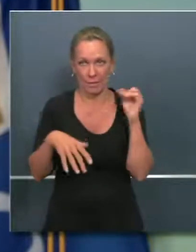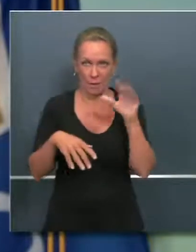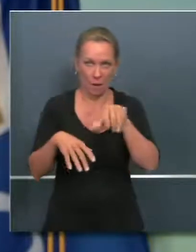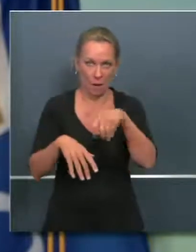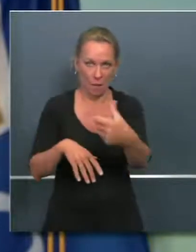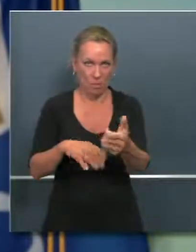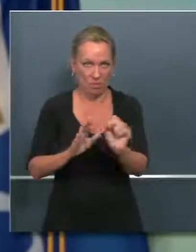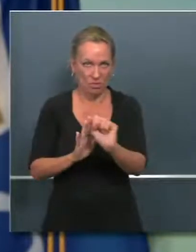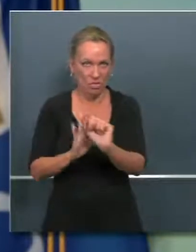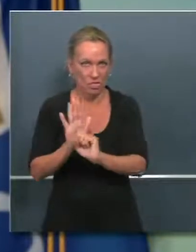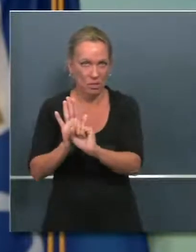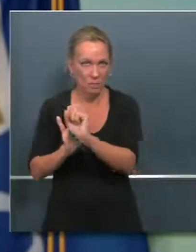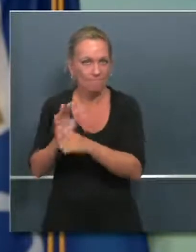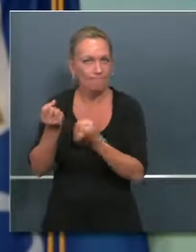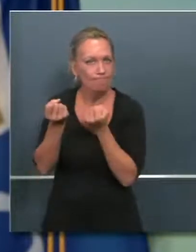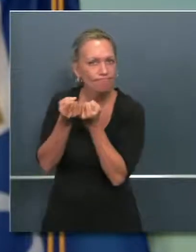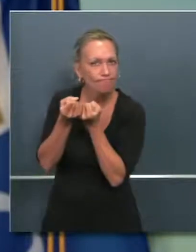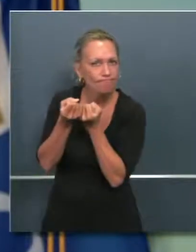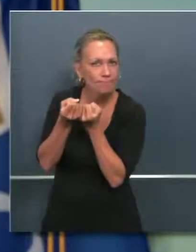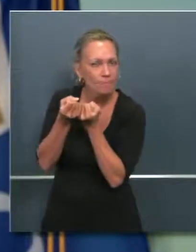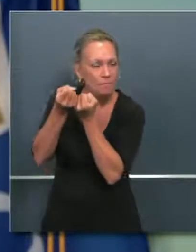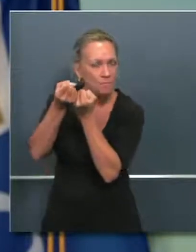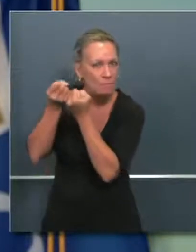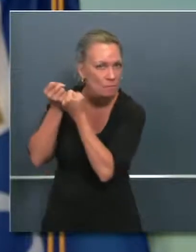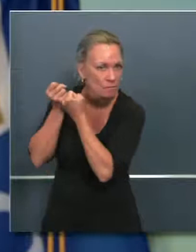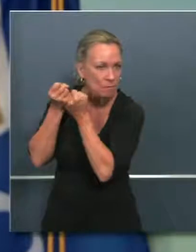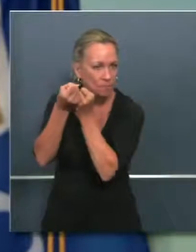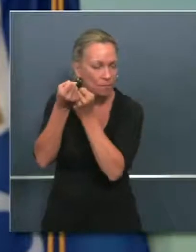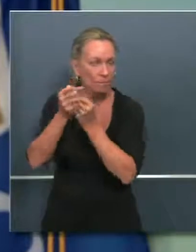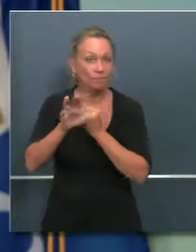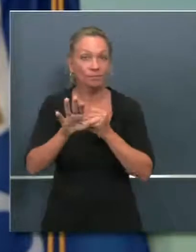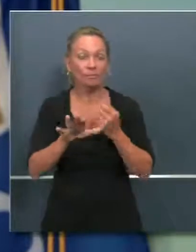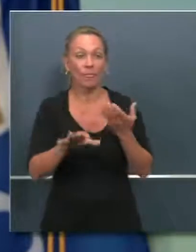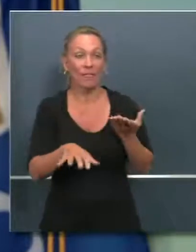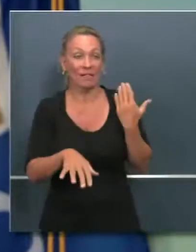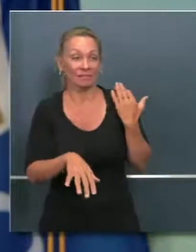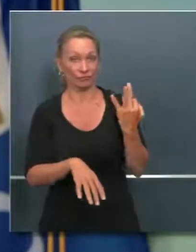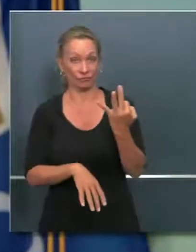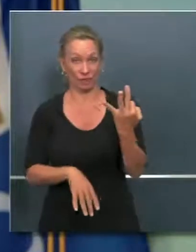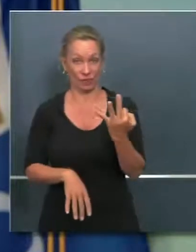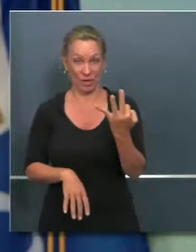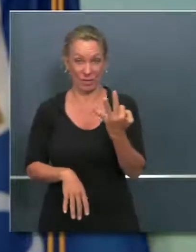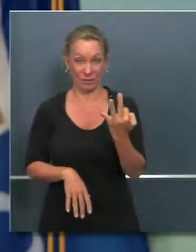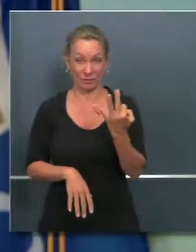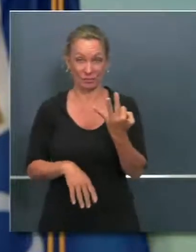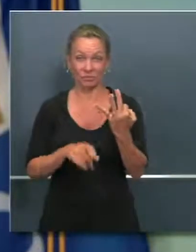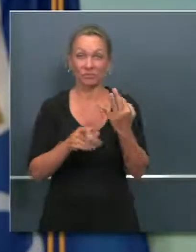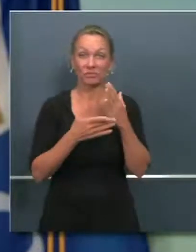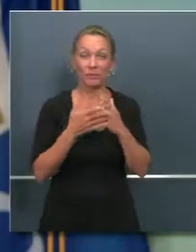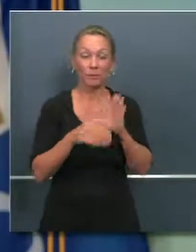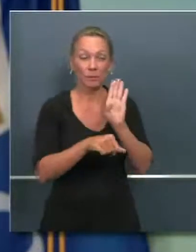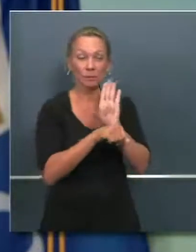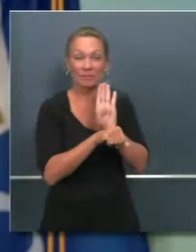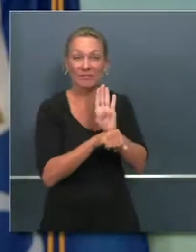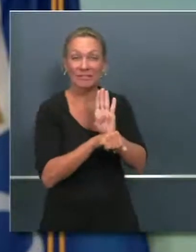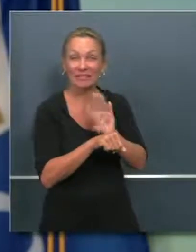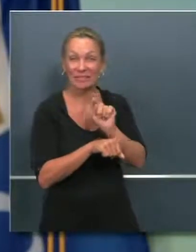coverings for workers and encouraging face covers for coverings for customers we are providing free